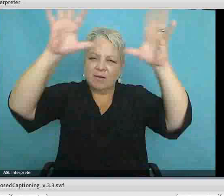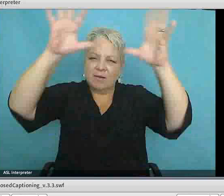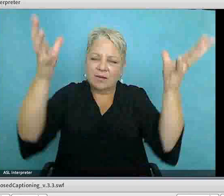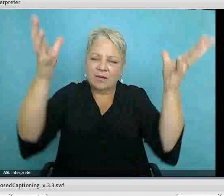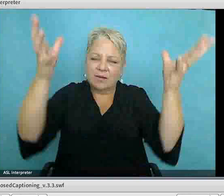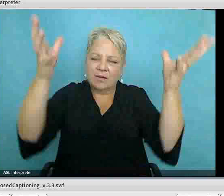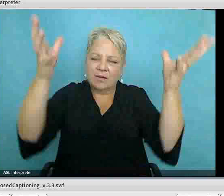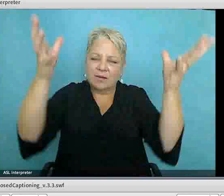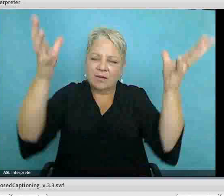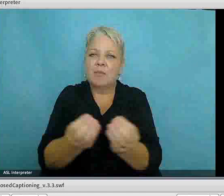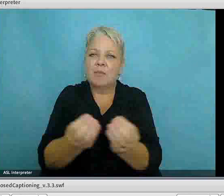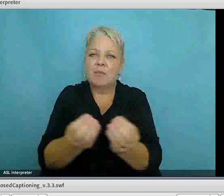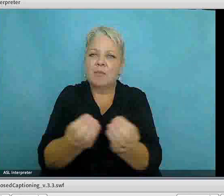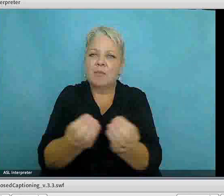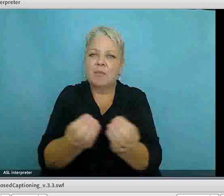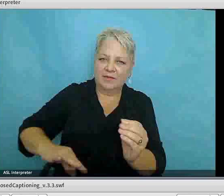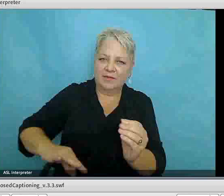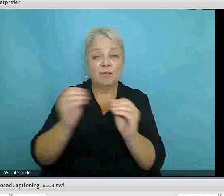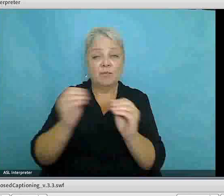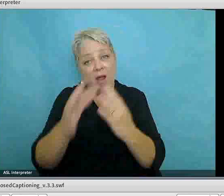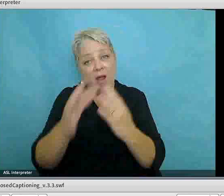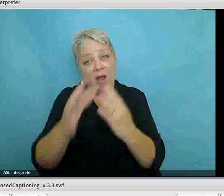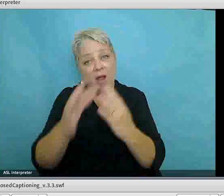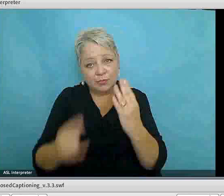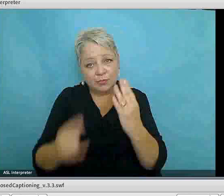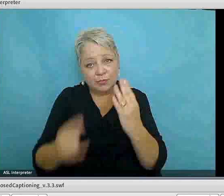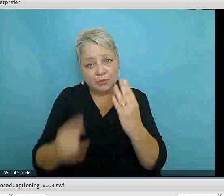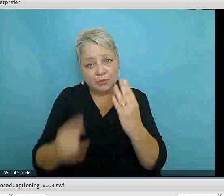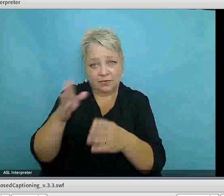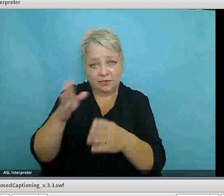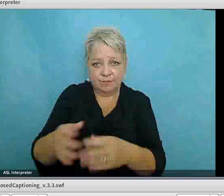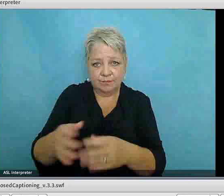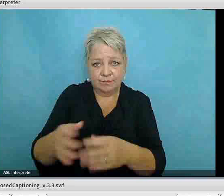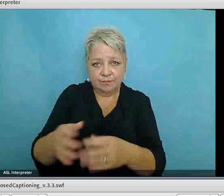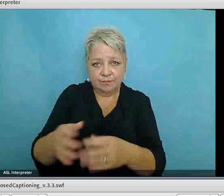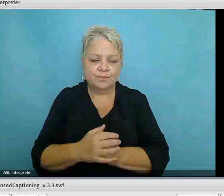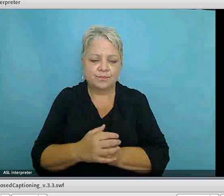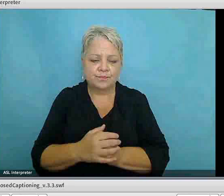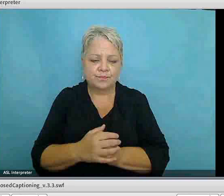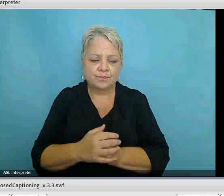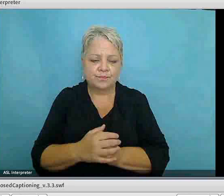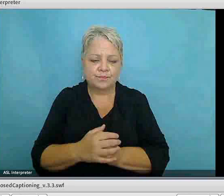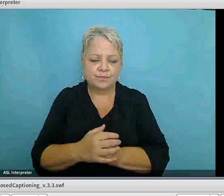And so I really urge providers to, you know, to the extent they're thinking about people